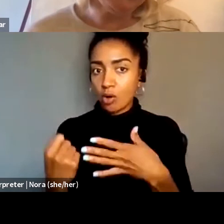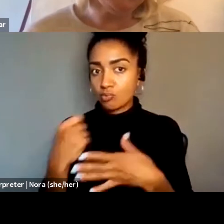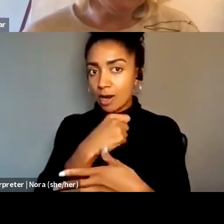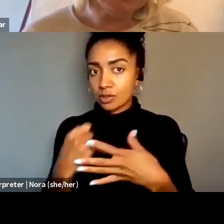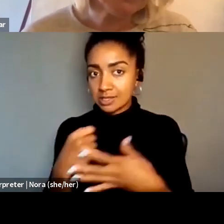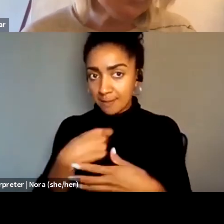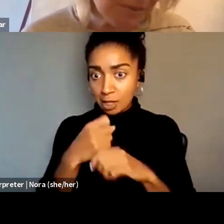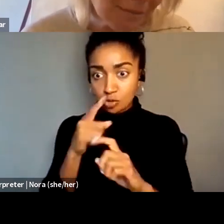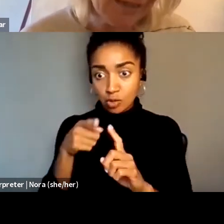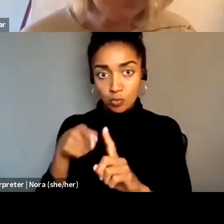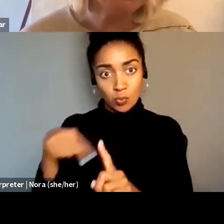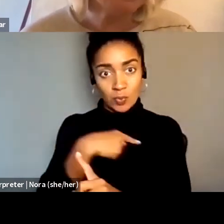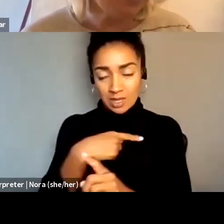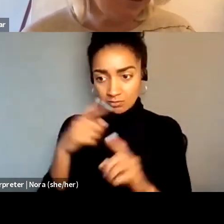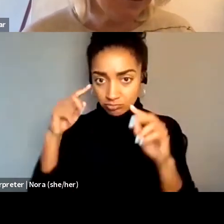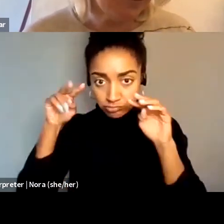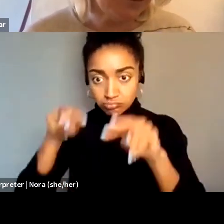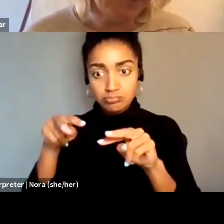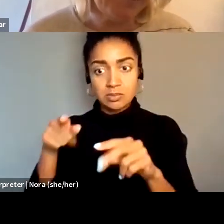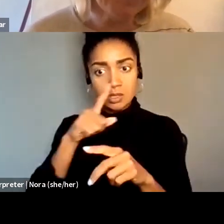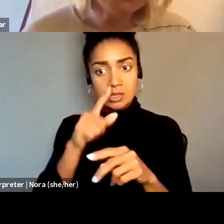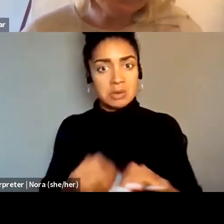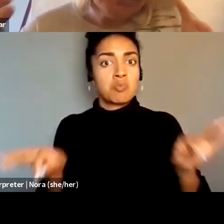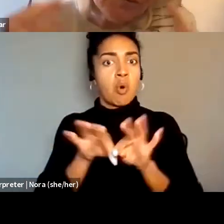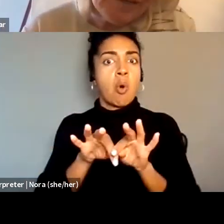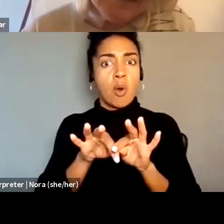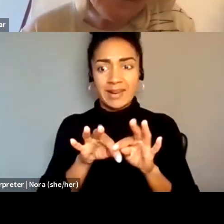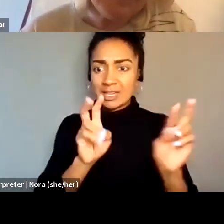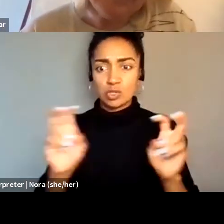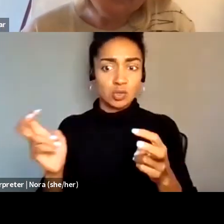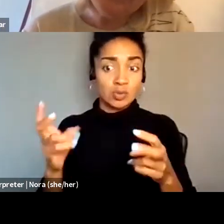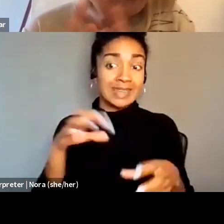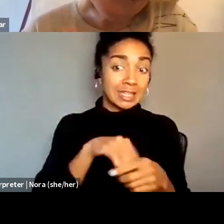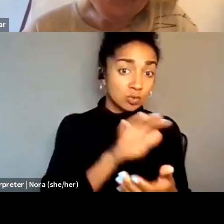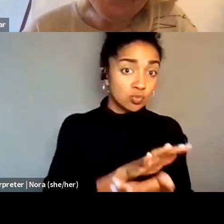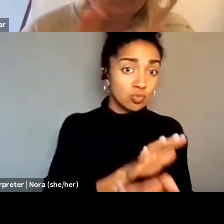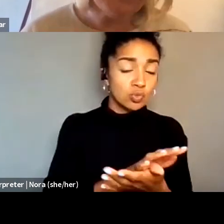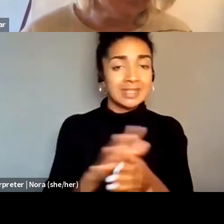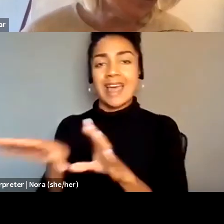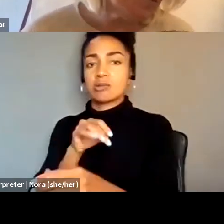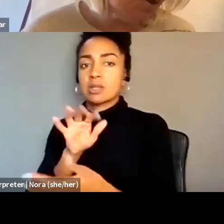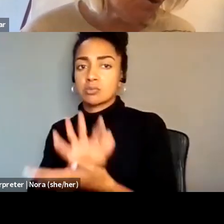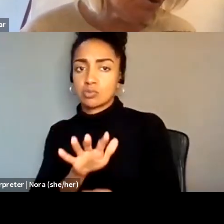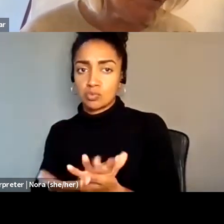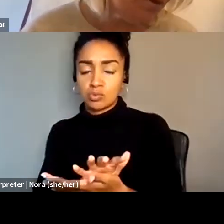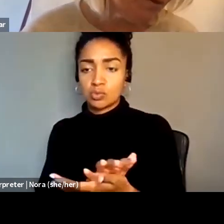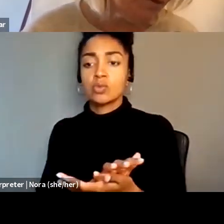major issue within the schools as well as outside of schools. So that something that we've learned very much part of our girls